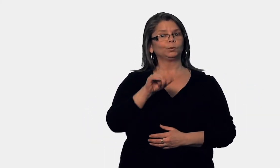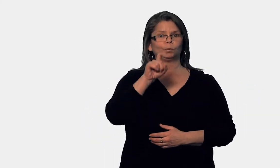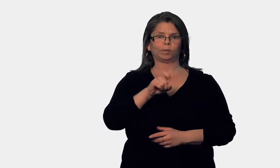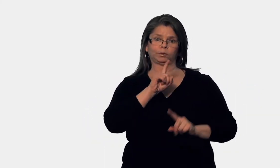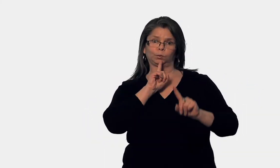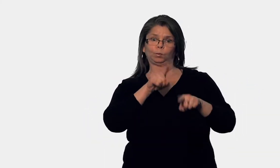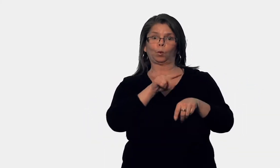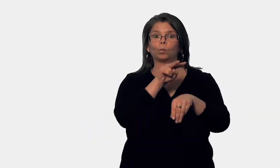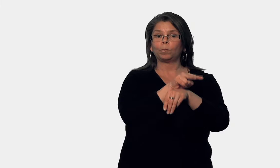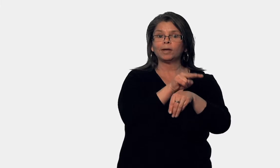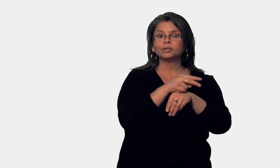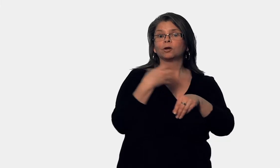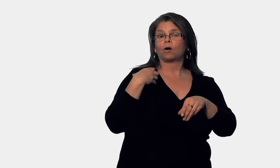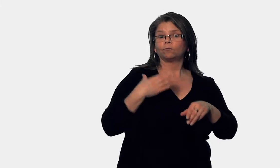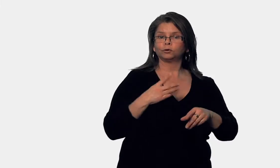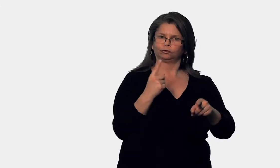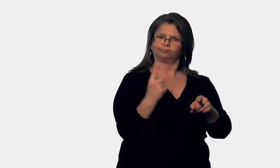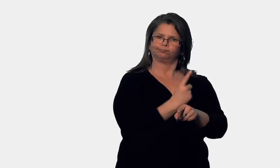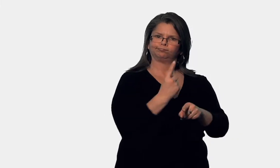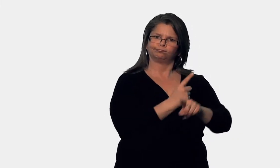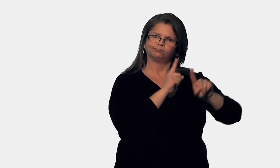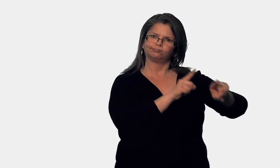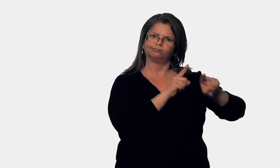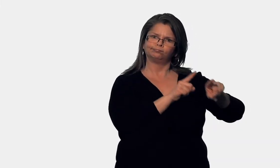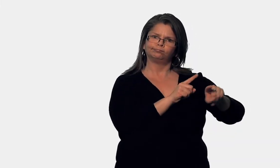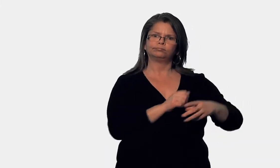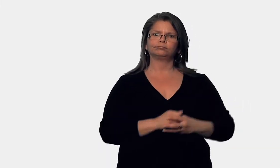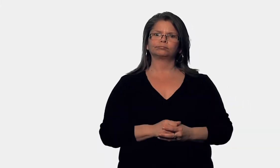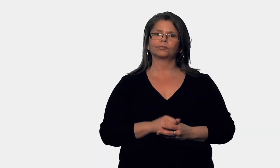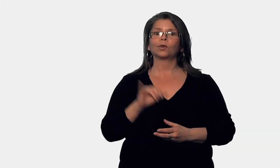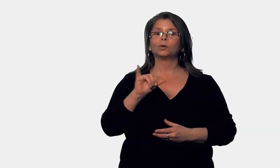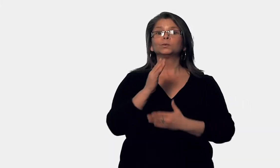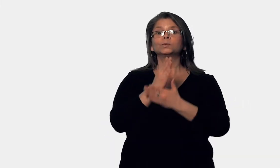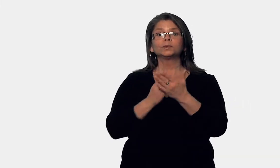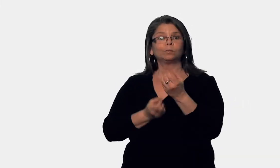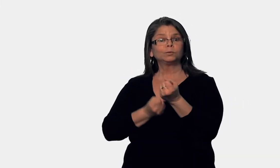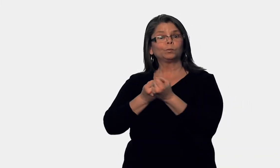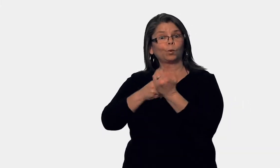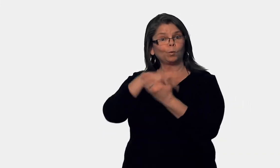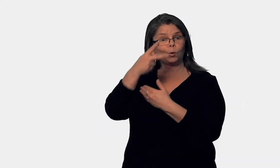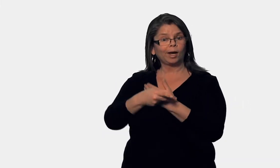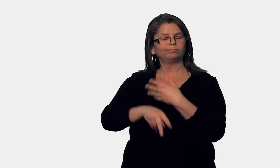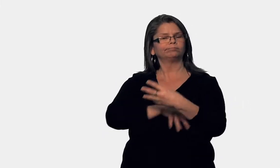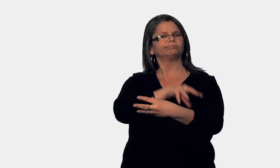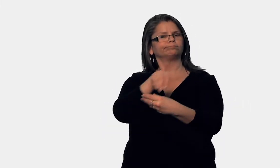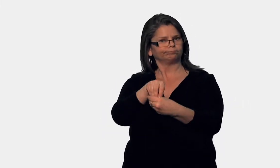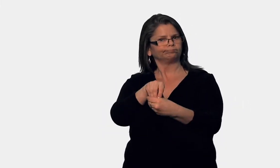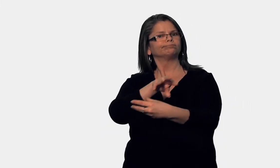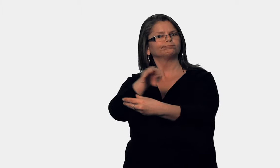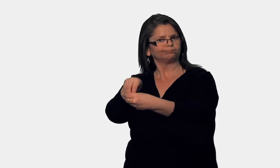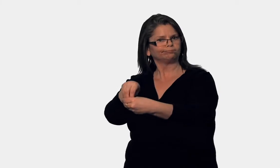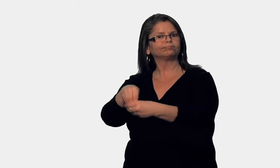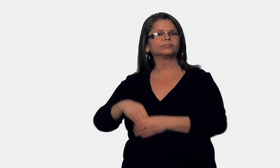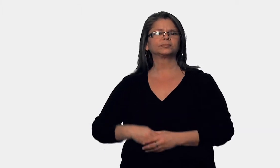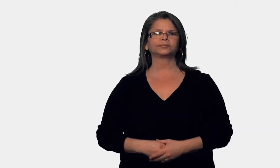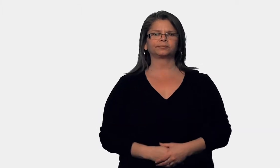and to regularly report to a probation officer and attend certain support programs.